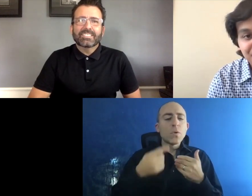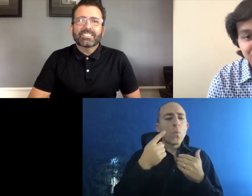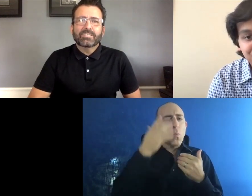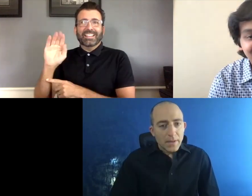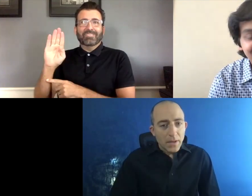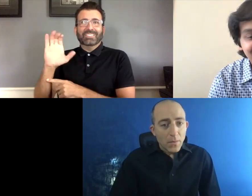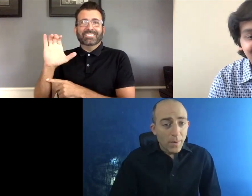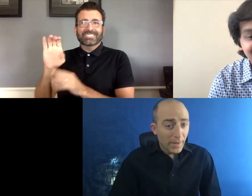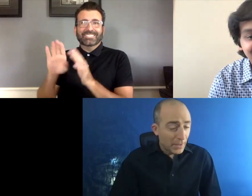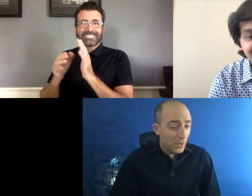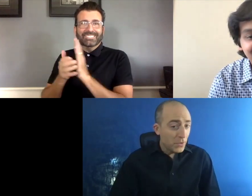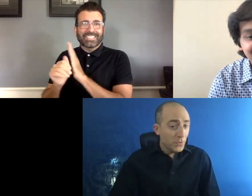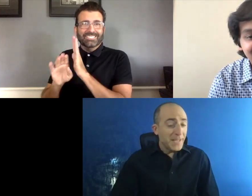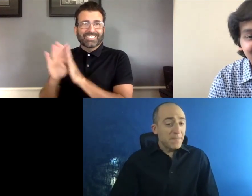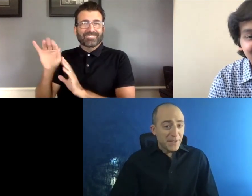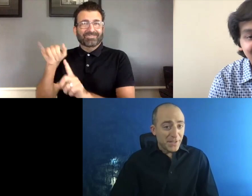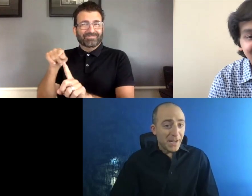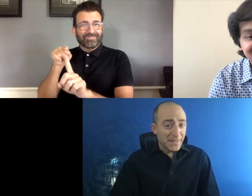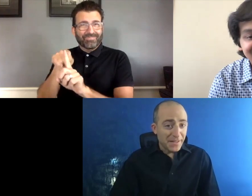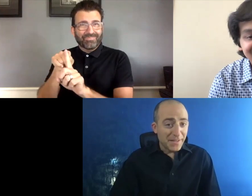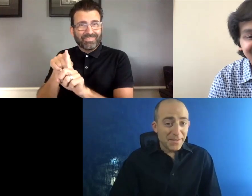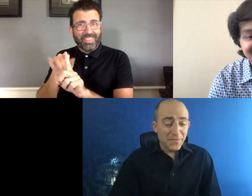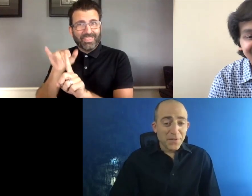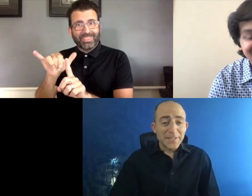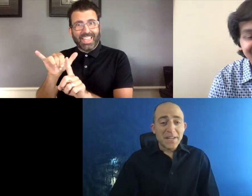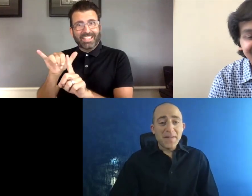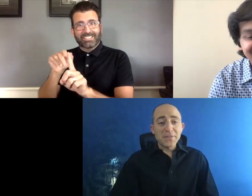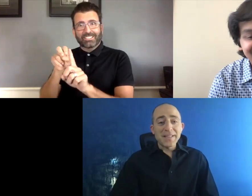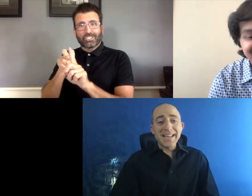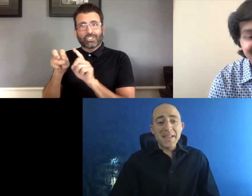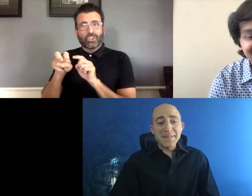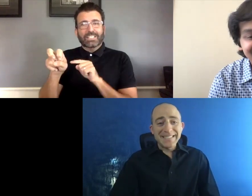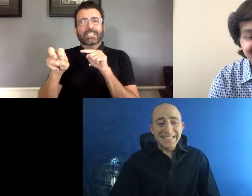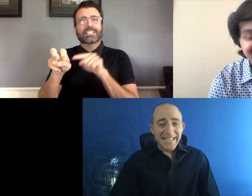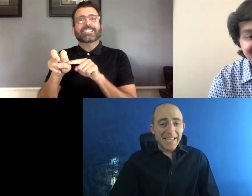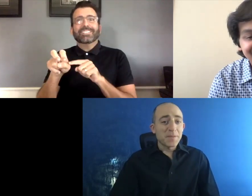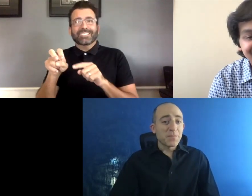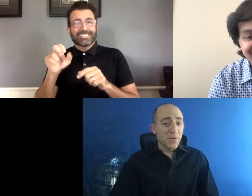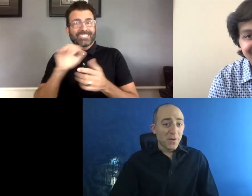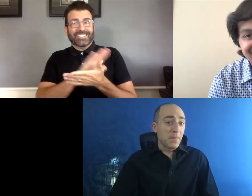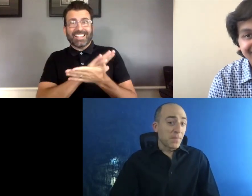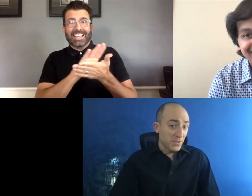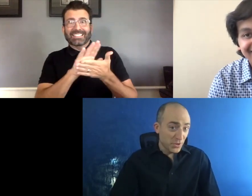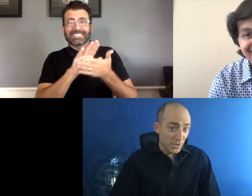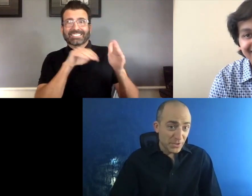Well you did mention that the first step after that ABC talent program and the journey sort